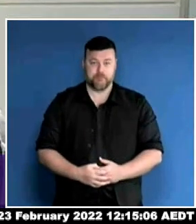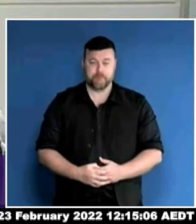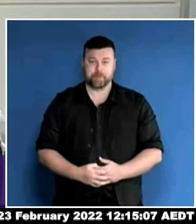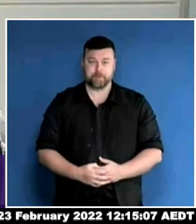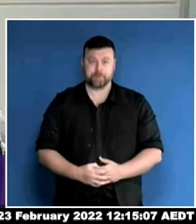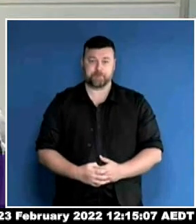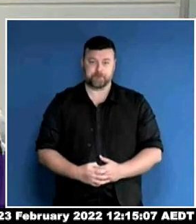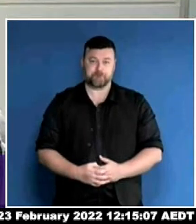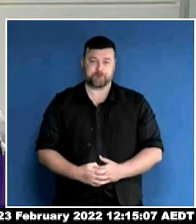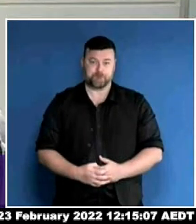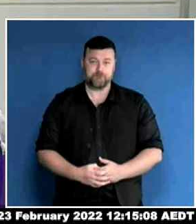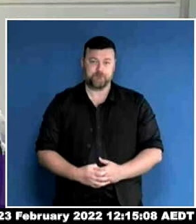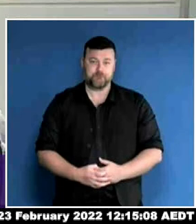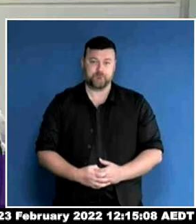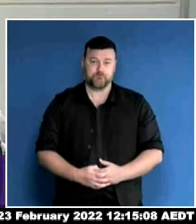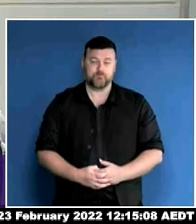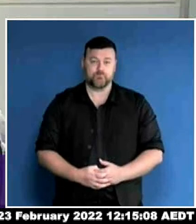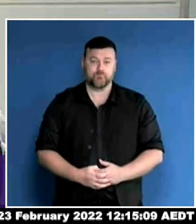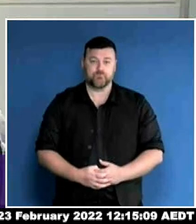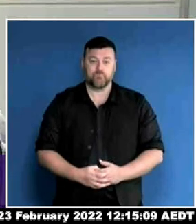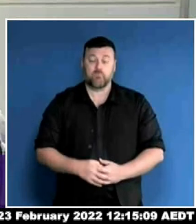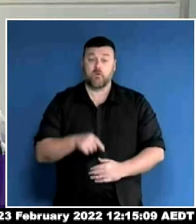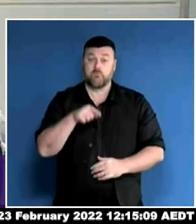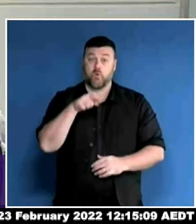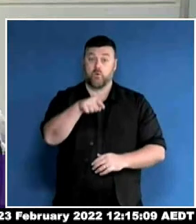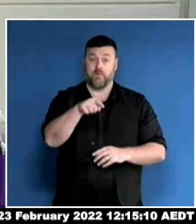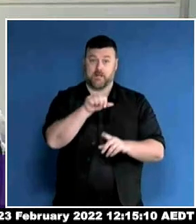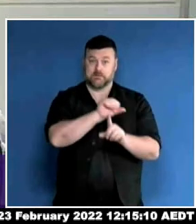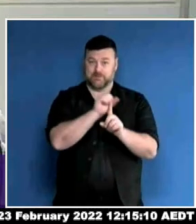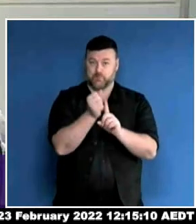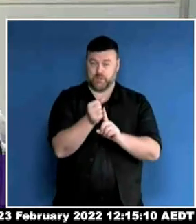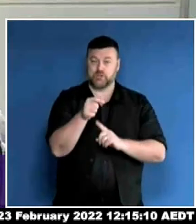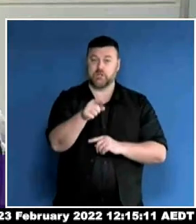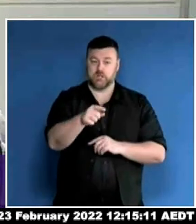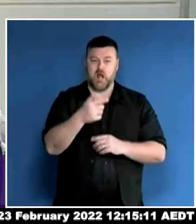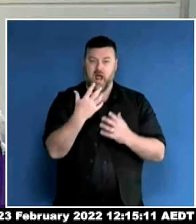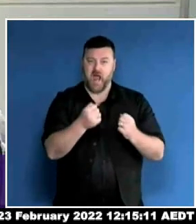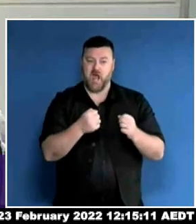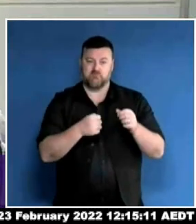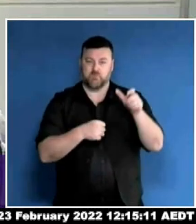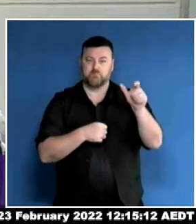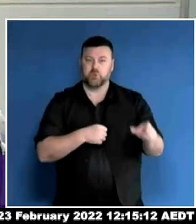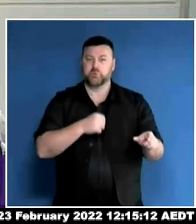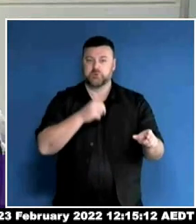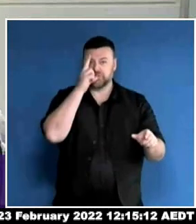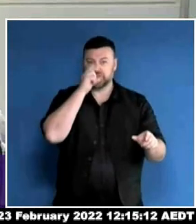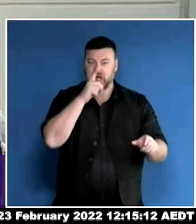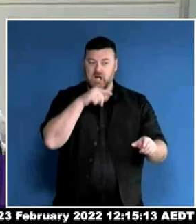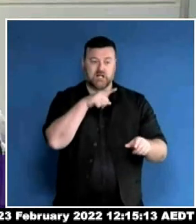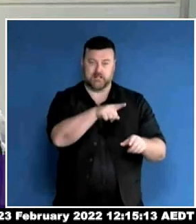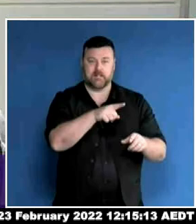In this case, it was a young person who was stuck in churn, and I had been trying to work